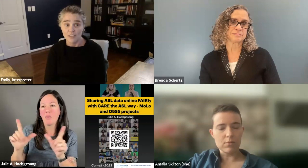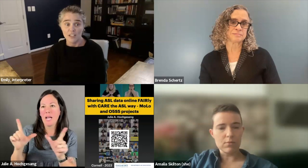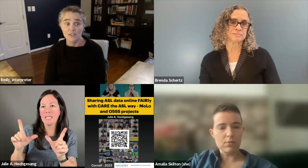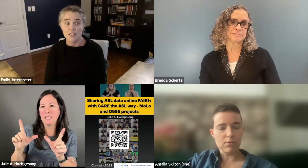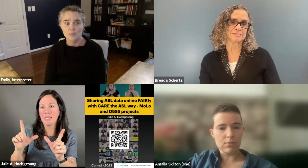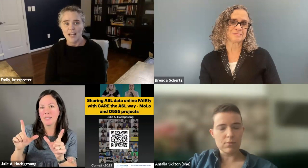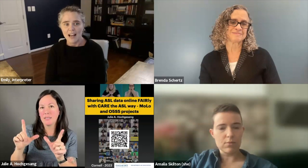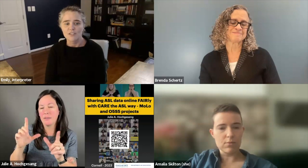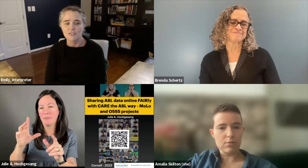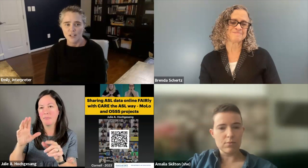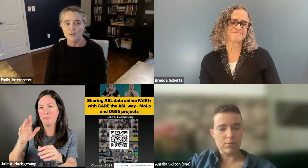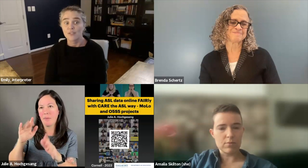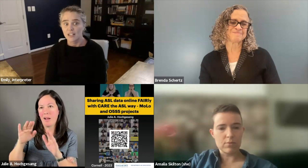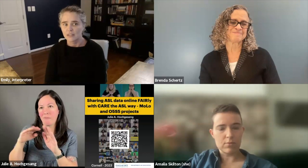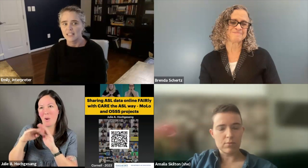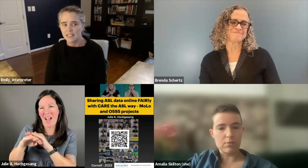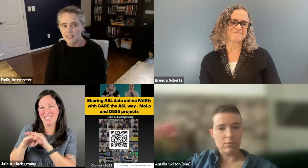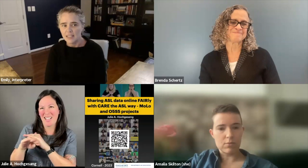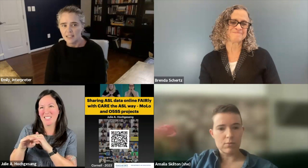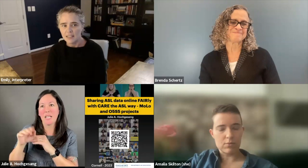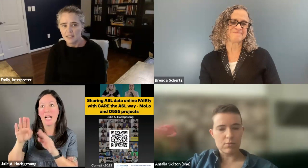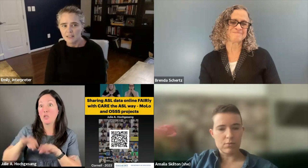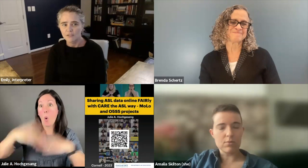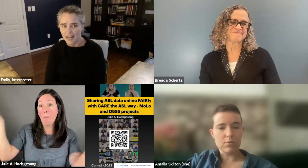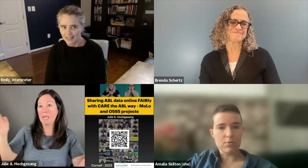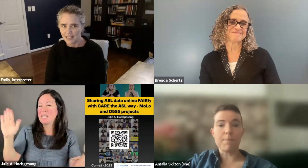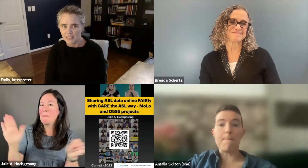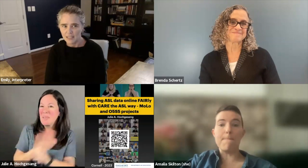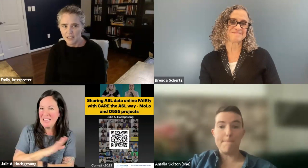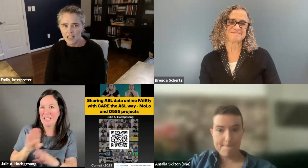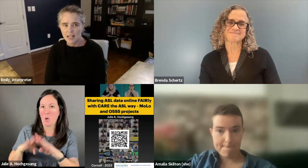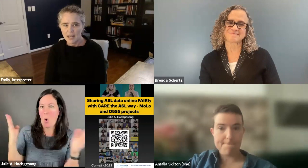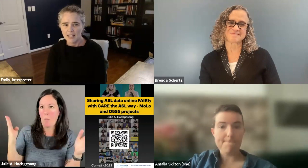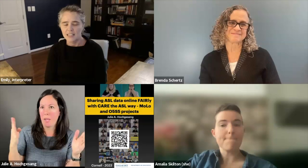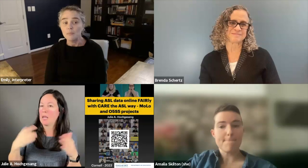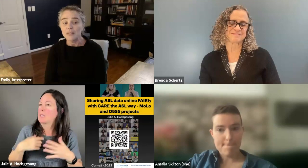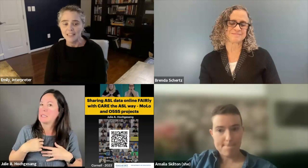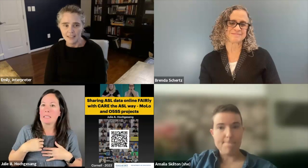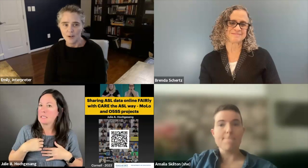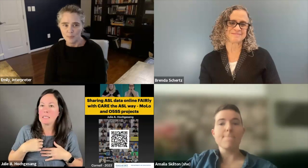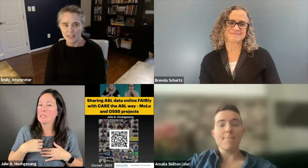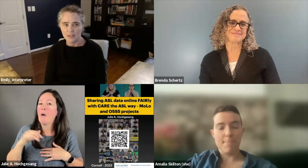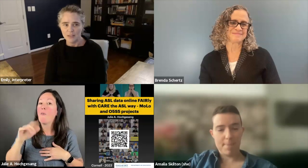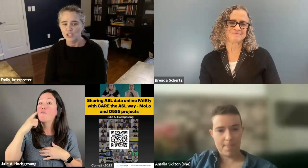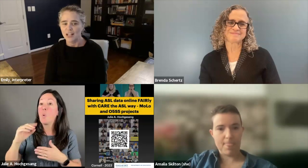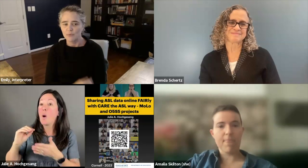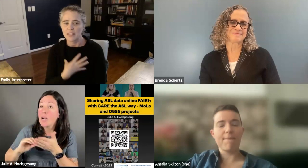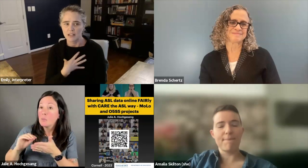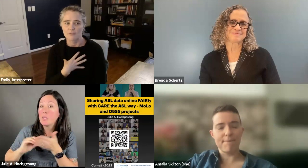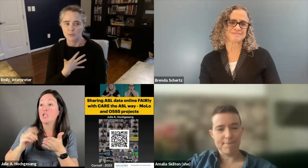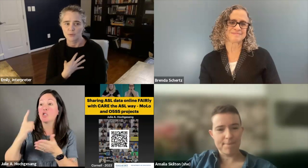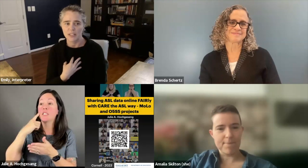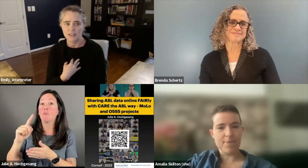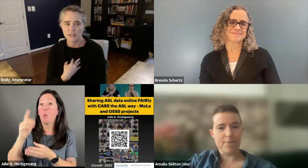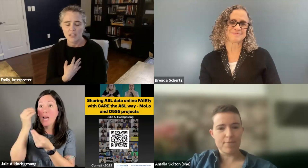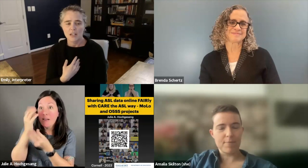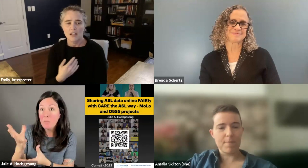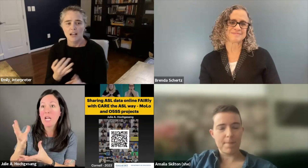videos is we have to follow their licensing for Access it's completely open which I was not comfortable with uh